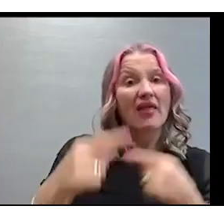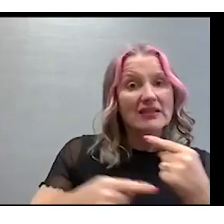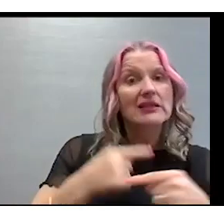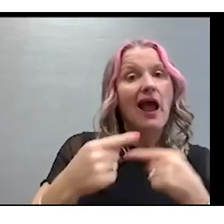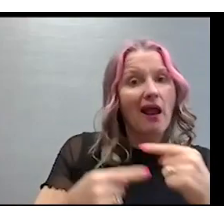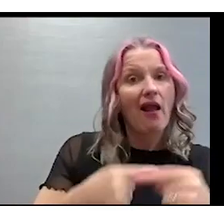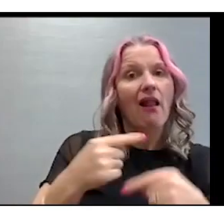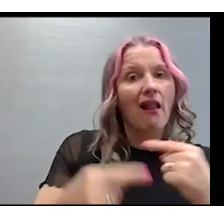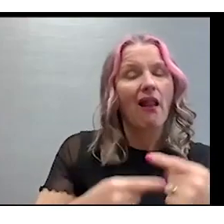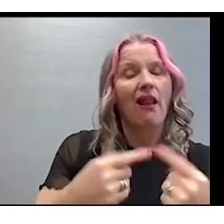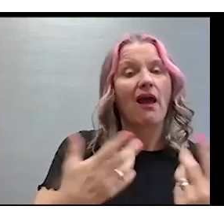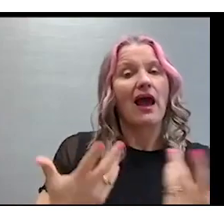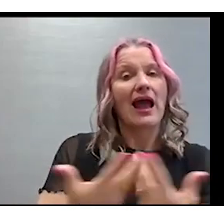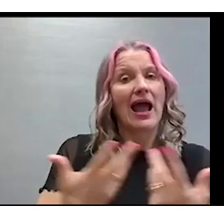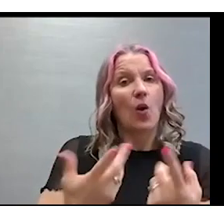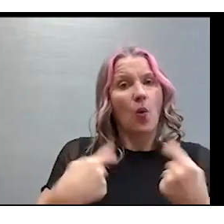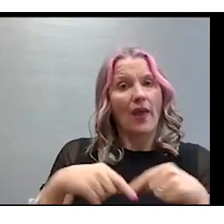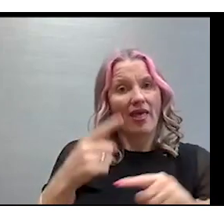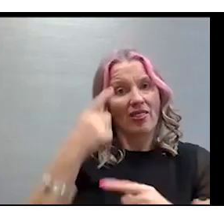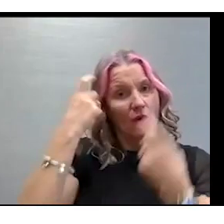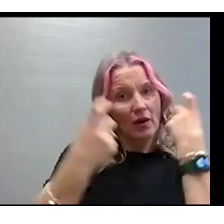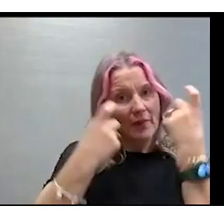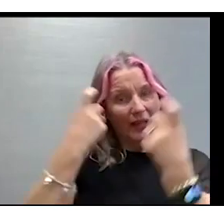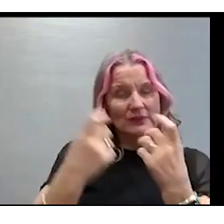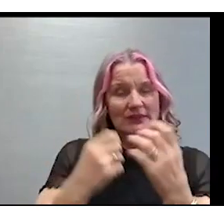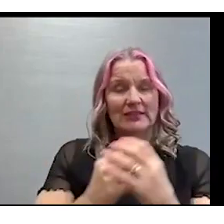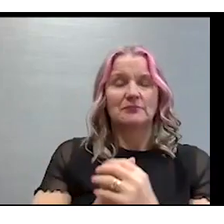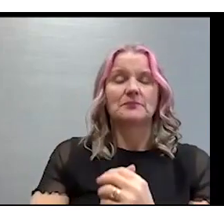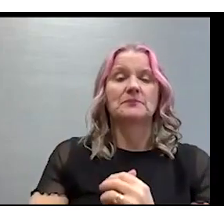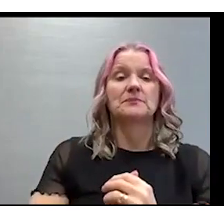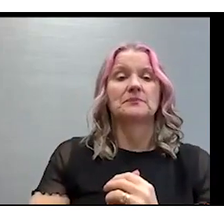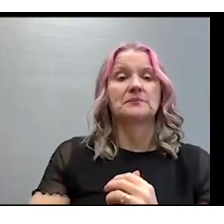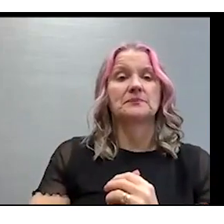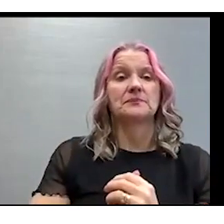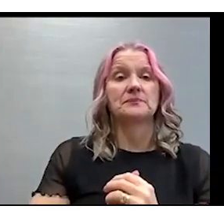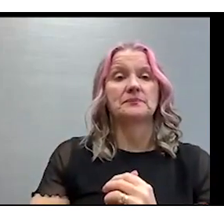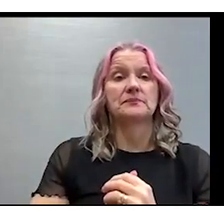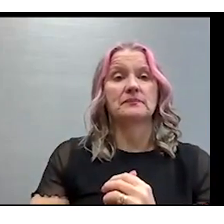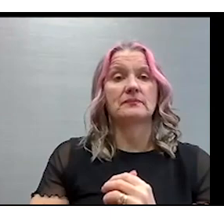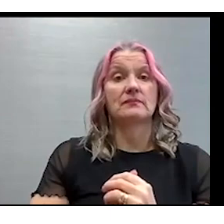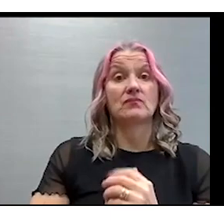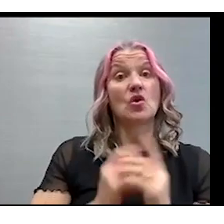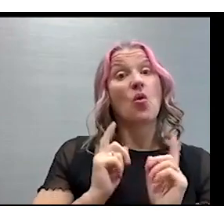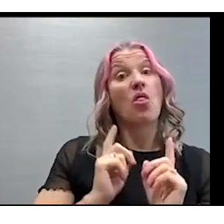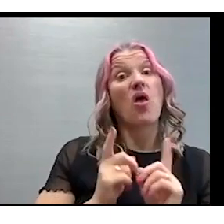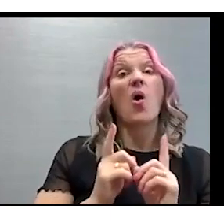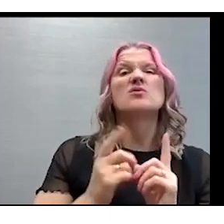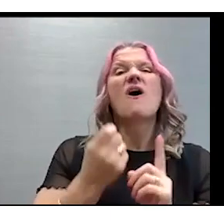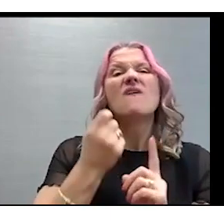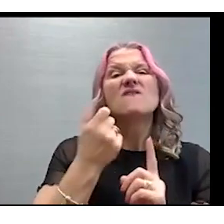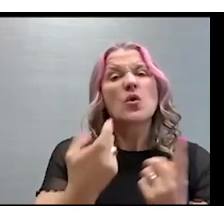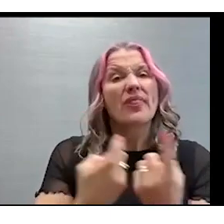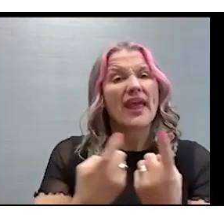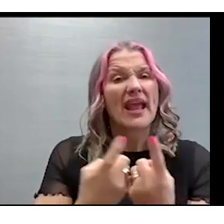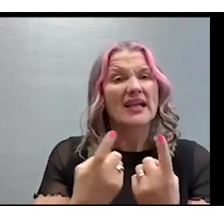how we thought of this and went about it. So those are a few things that we have done